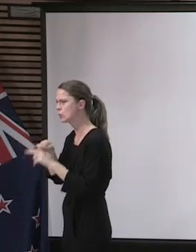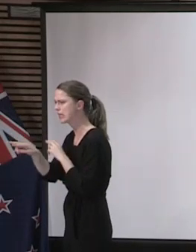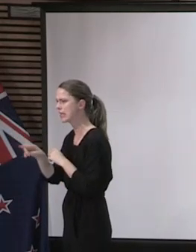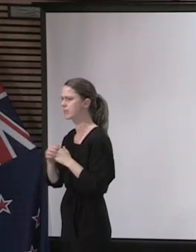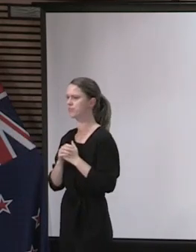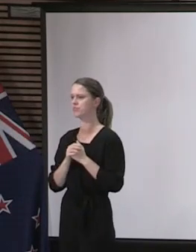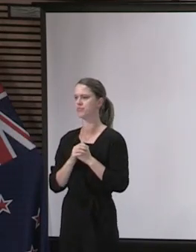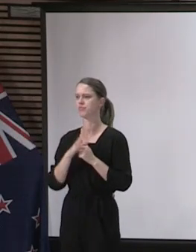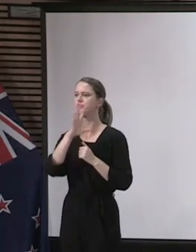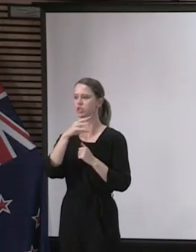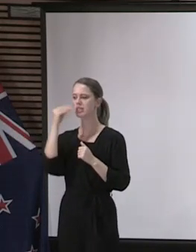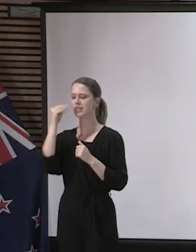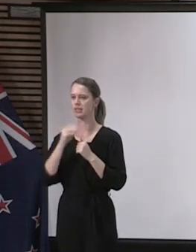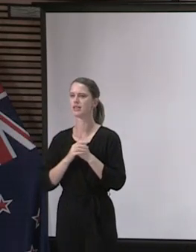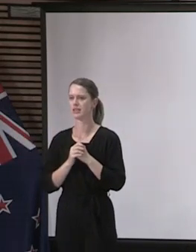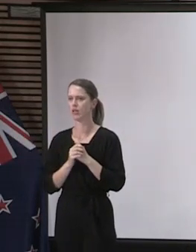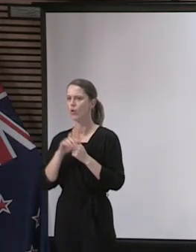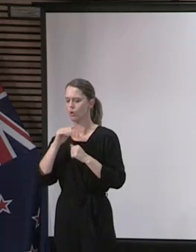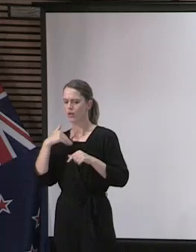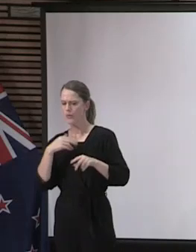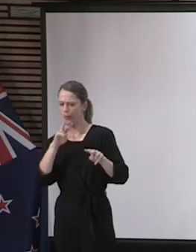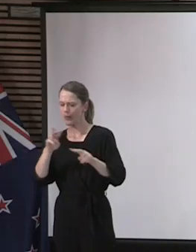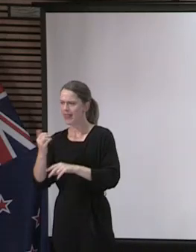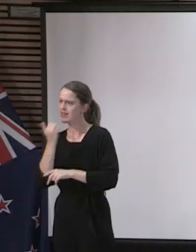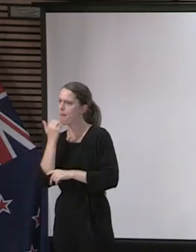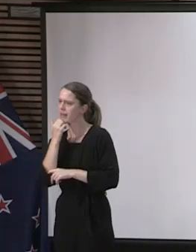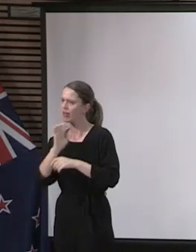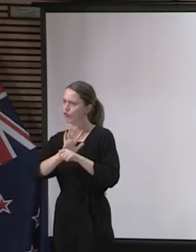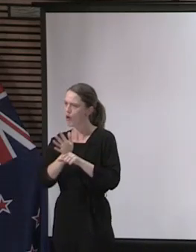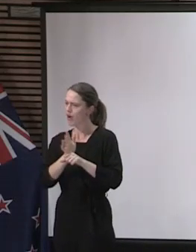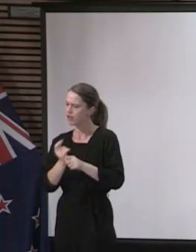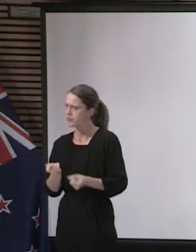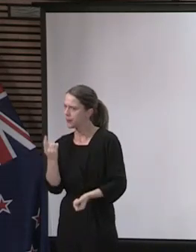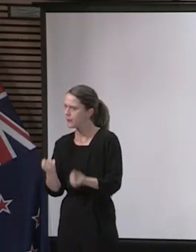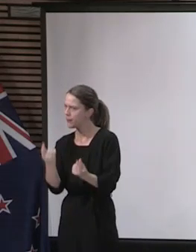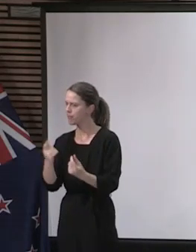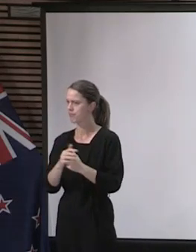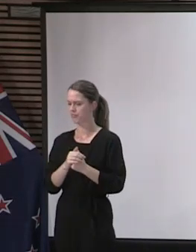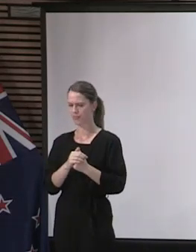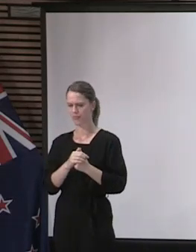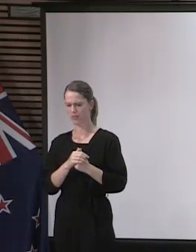indicate overs will you be looking for to go to level 2? PRIME MINISTER JACINDA ARDERN: Again, New Zealanders will be